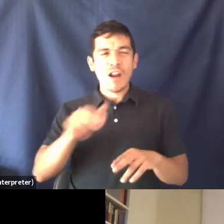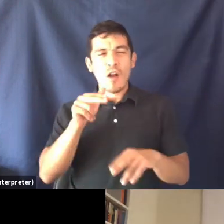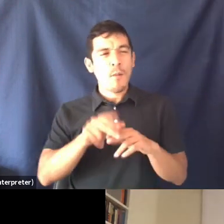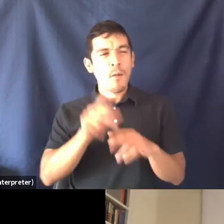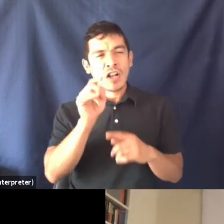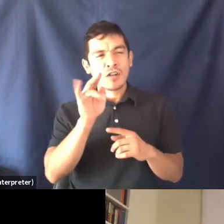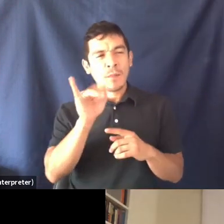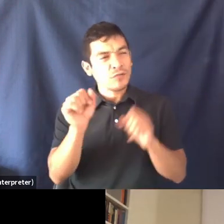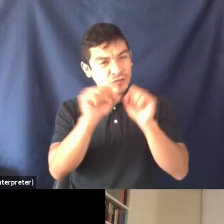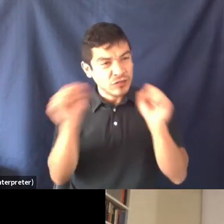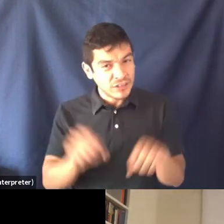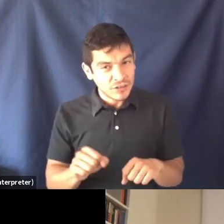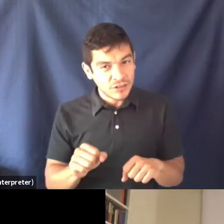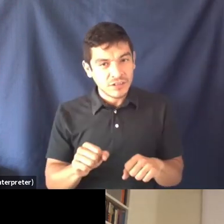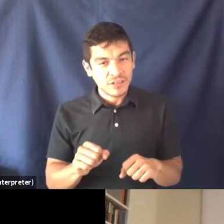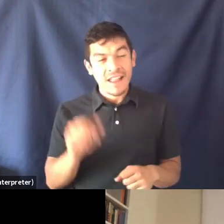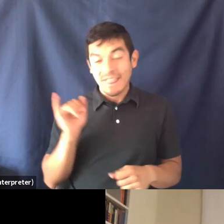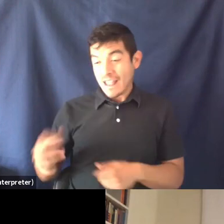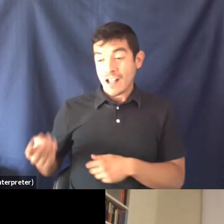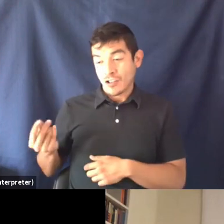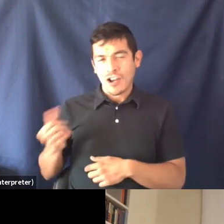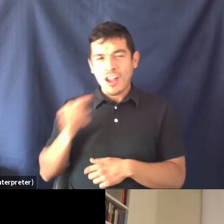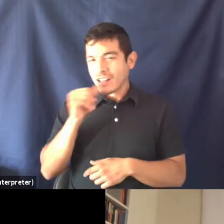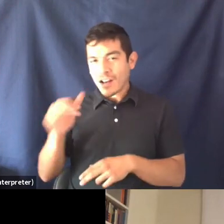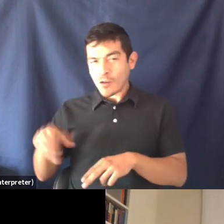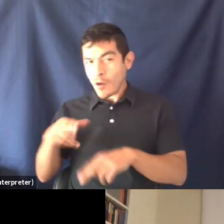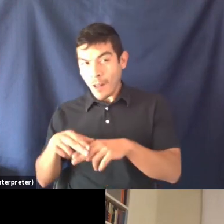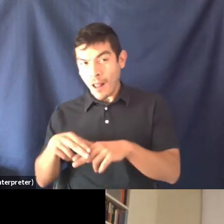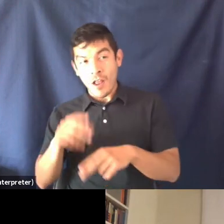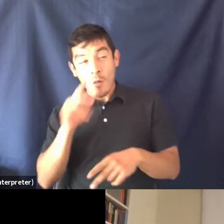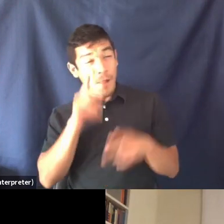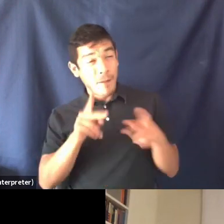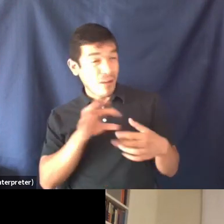And, would people really be able to relate to the stock or even care about this dog?